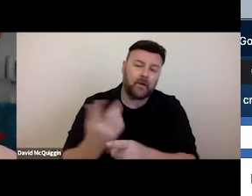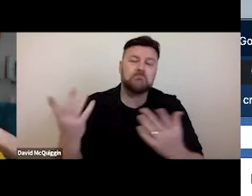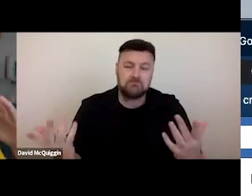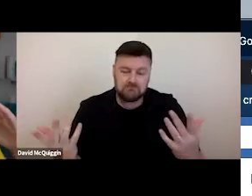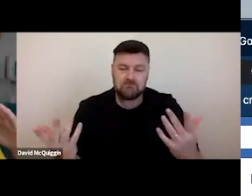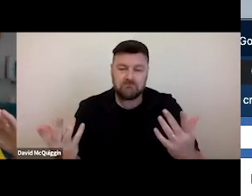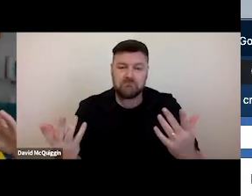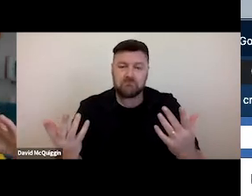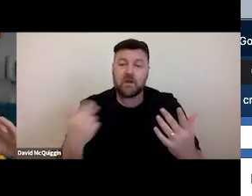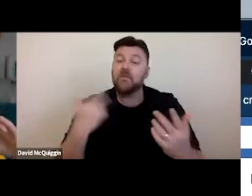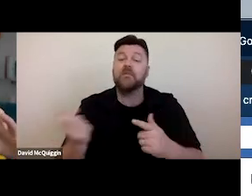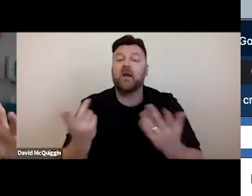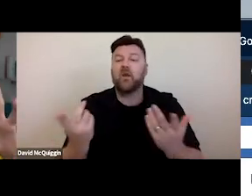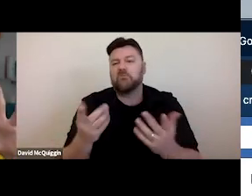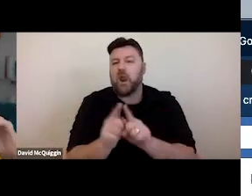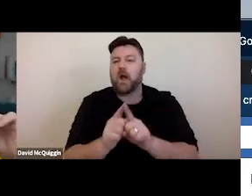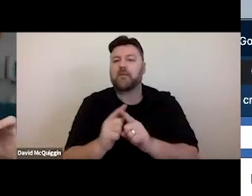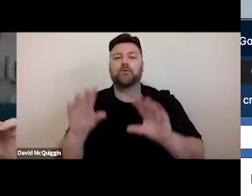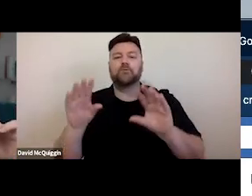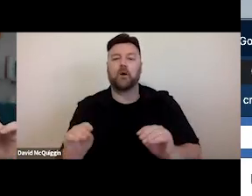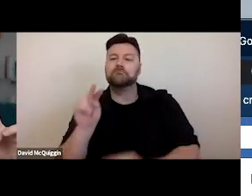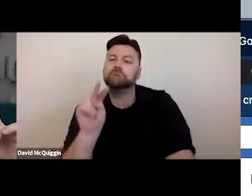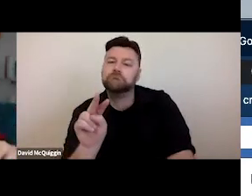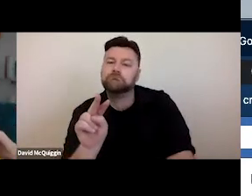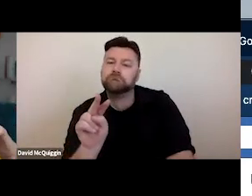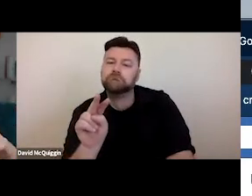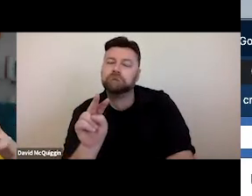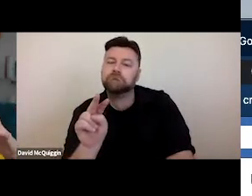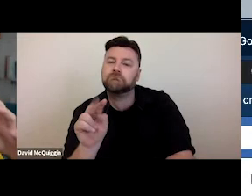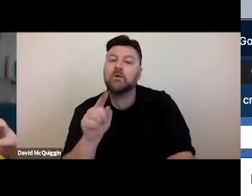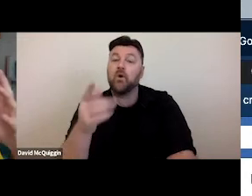They pause - the algorithm is able to pick up if you